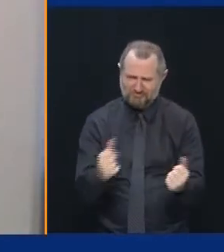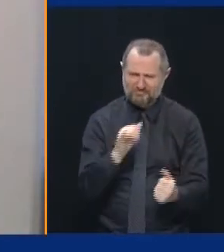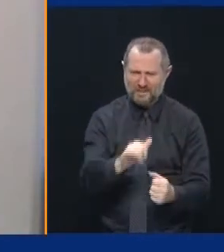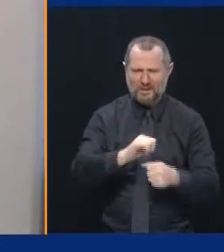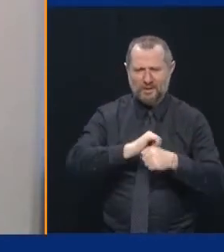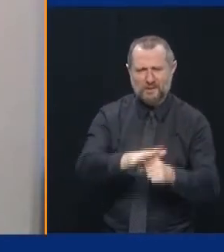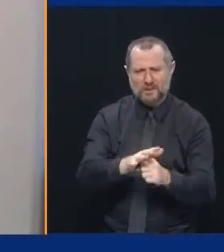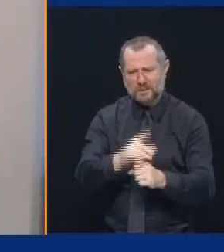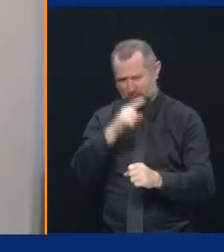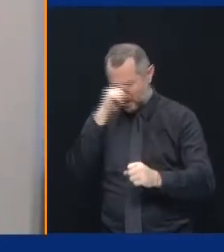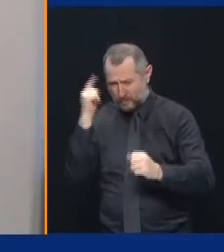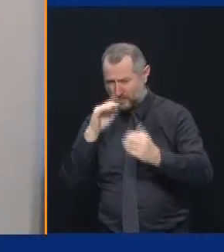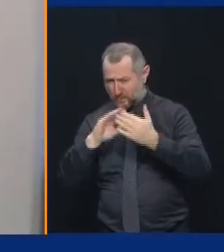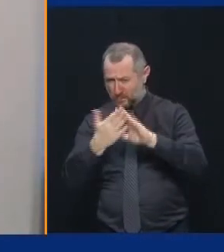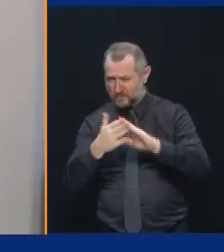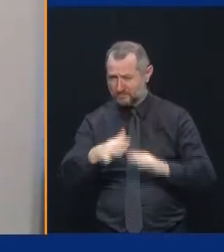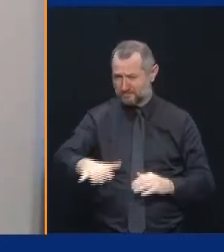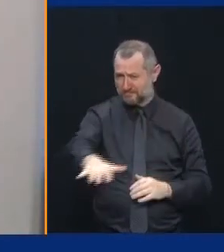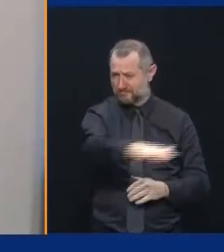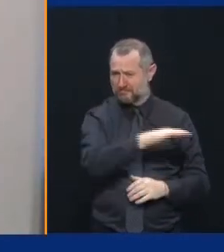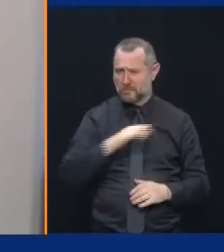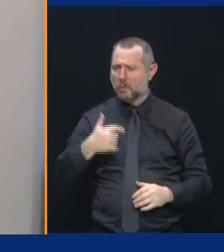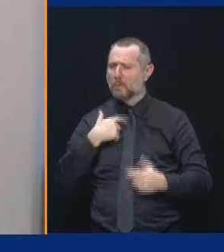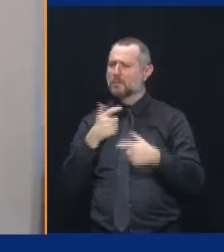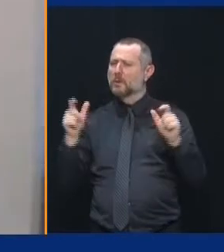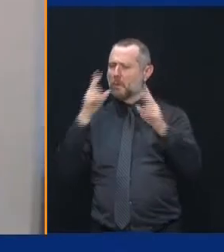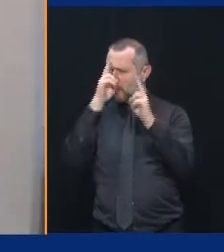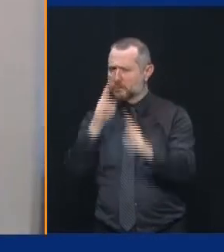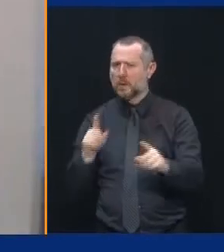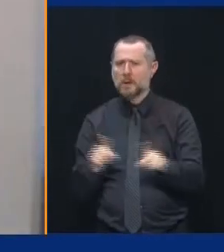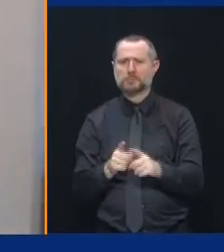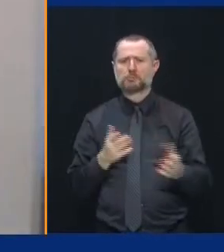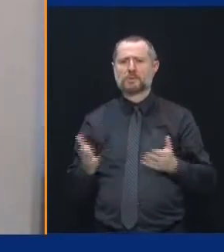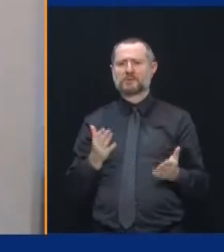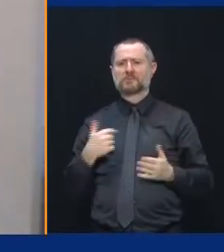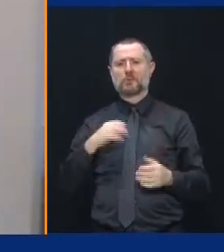LAUNCHED A PROGRAM TO HELP WITH AWARENESS GROUP TO COMBAT THE